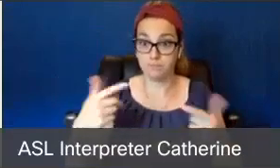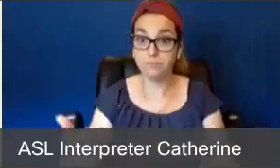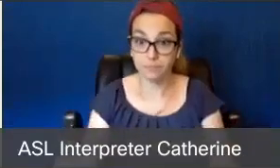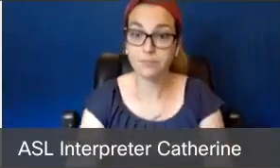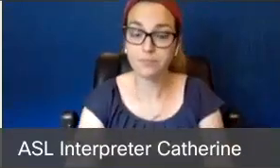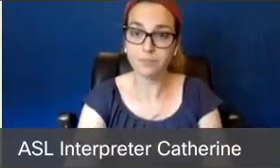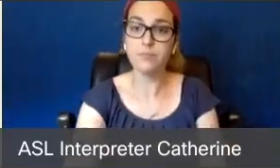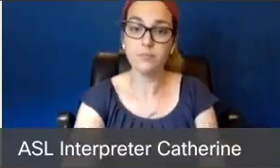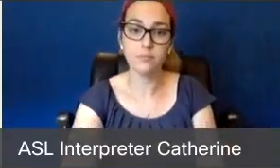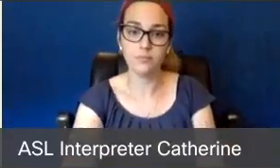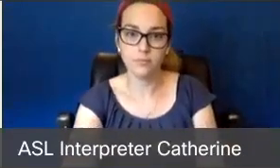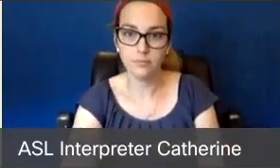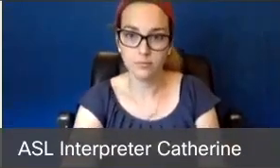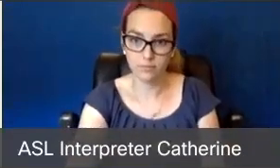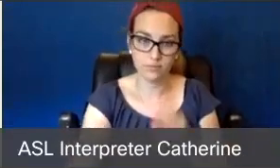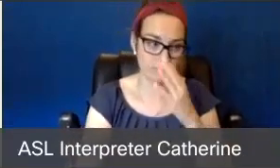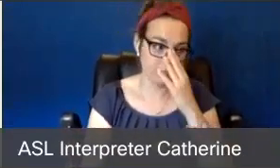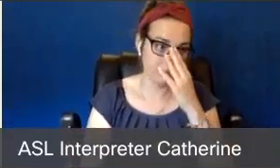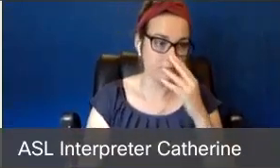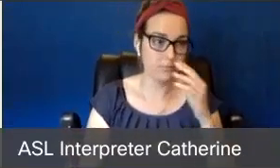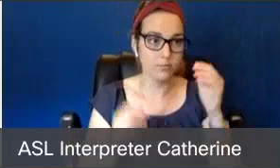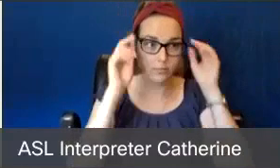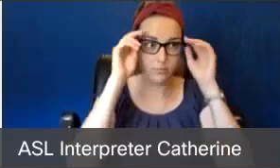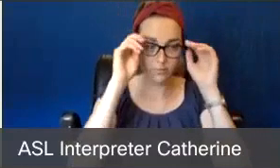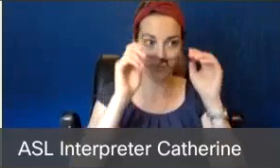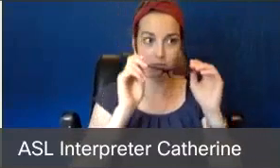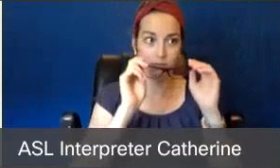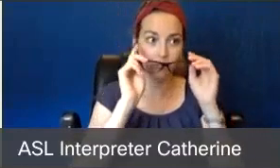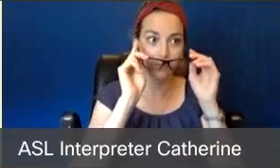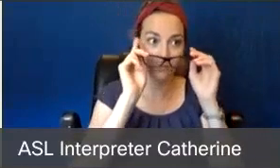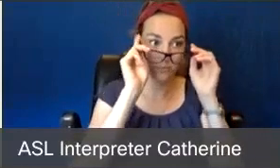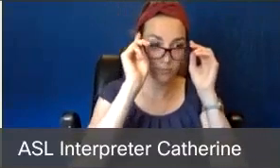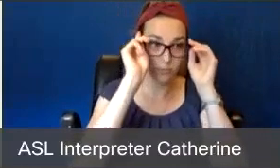I'm not gonna go through all the materials that would take way too long in 20 minutes but what I wanna do is discuss with you